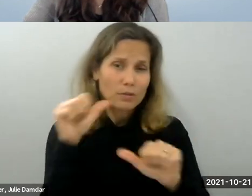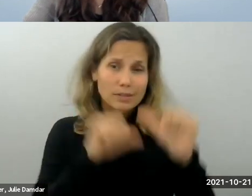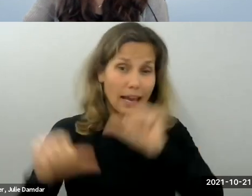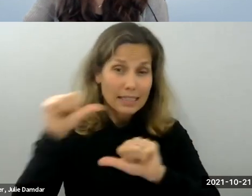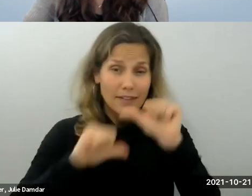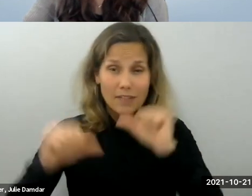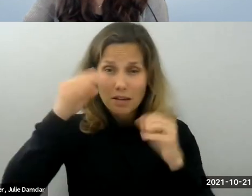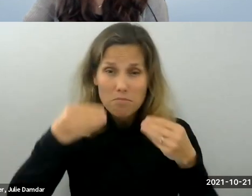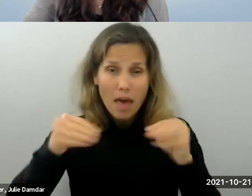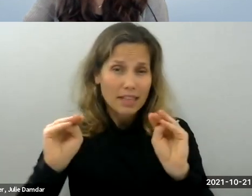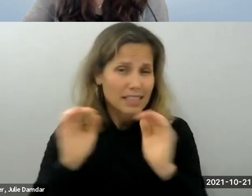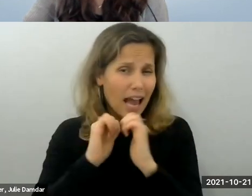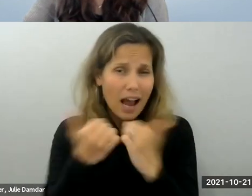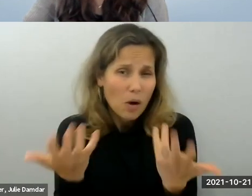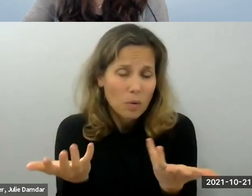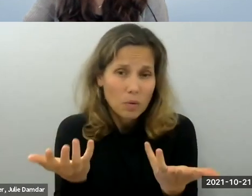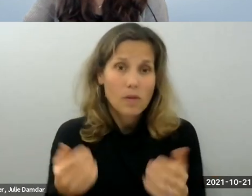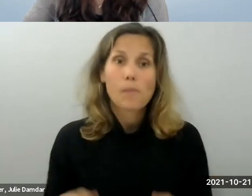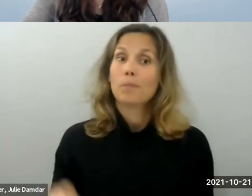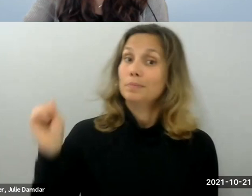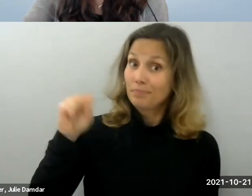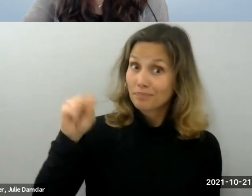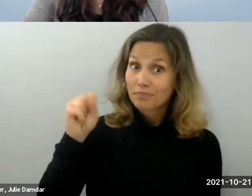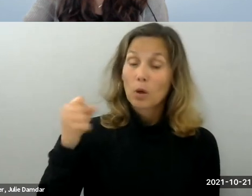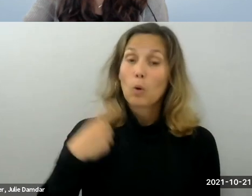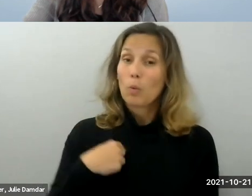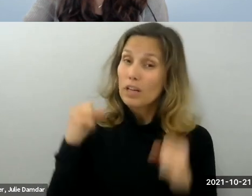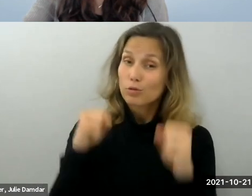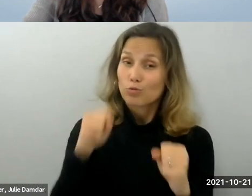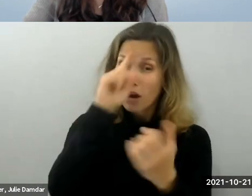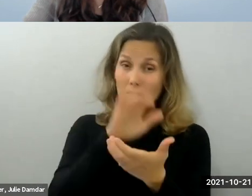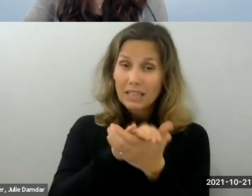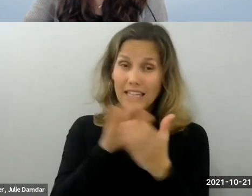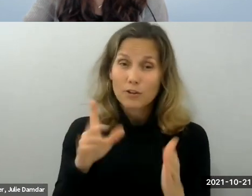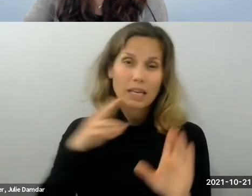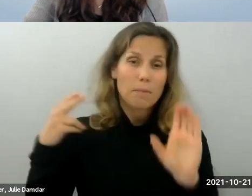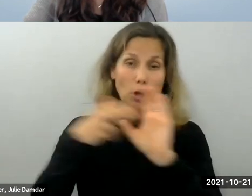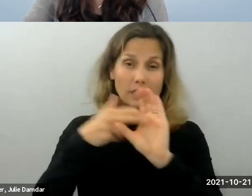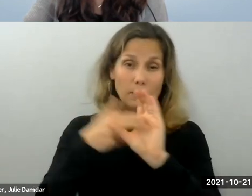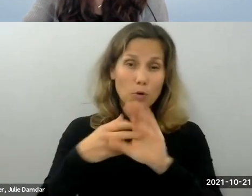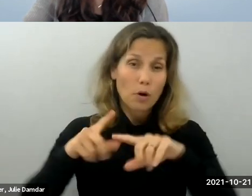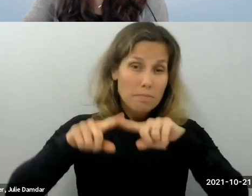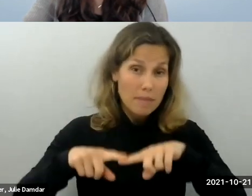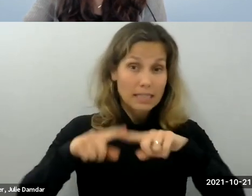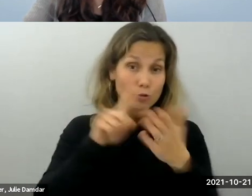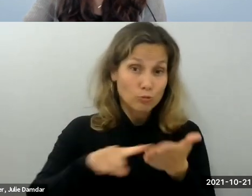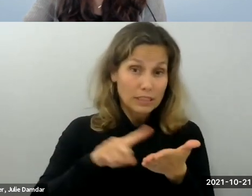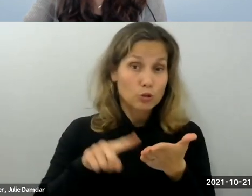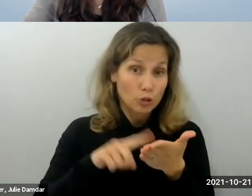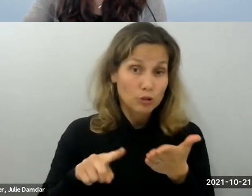Lisa Saldana (she/her/hers): yeah, so we are firm believers and participatory based research, and so we we.